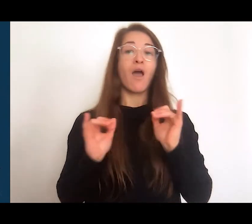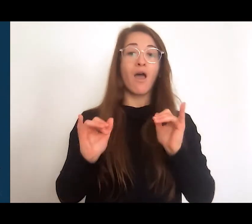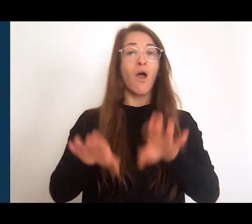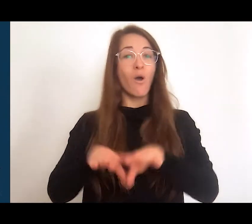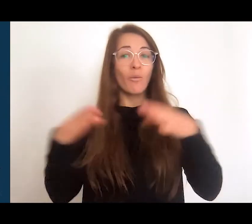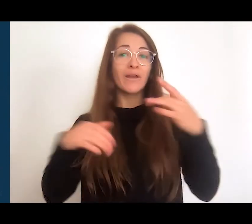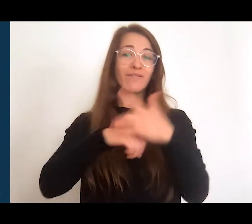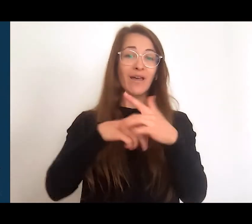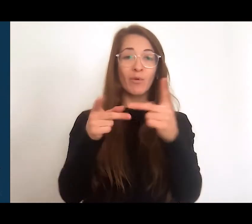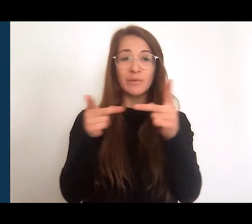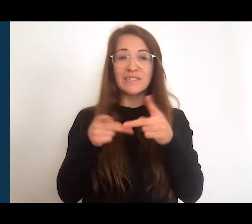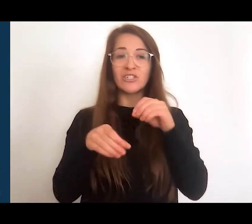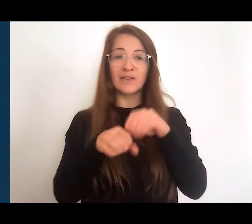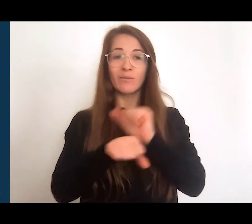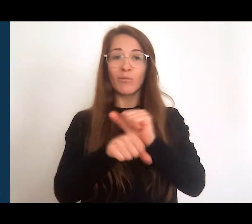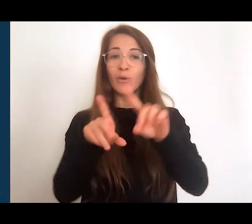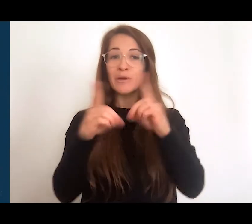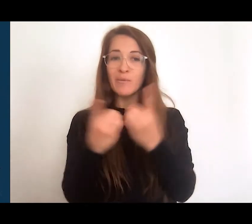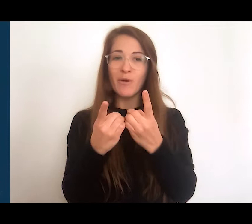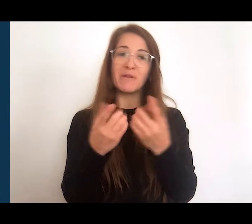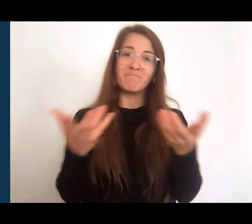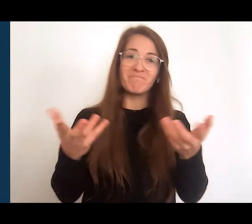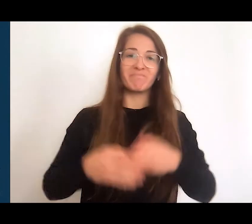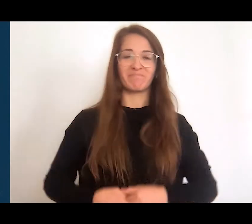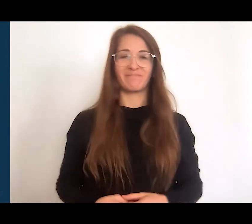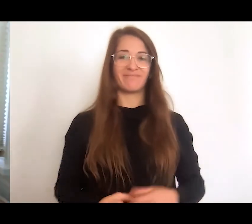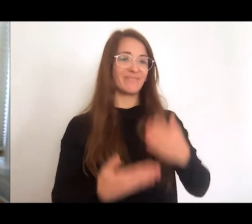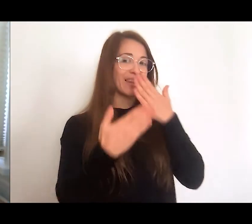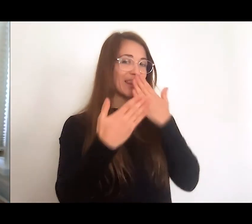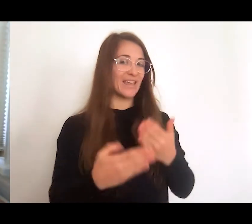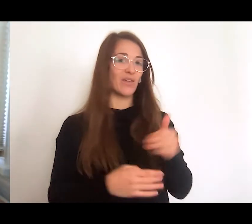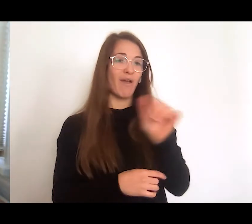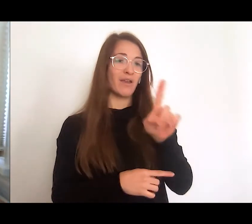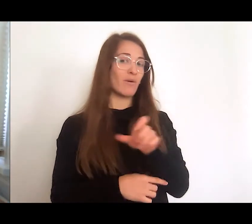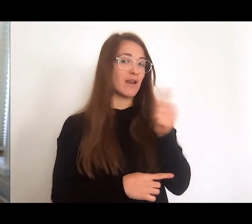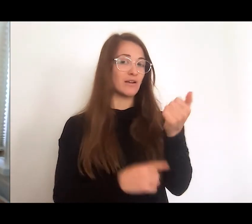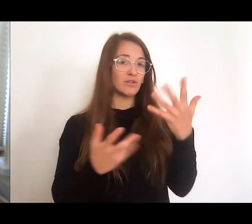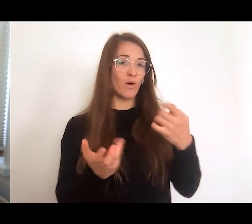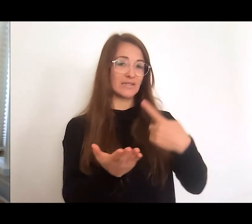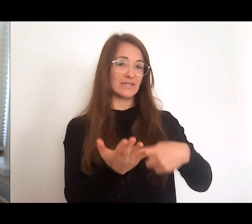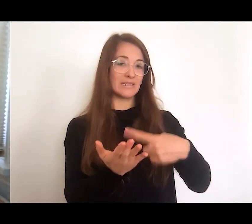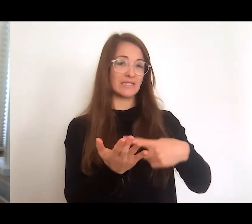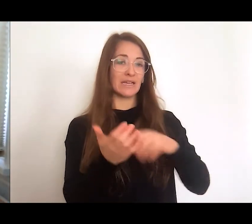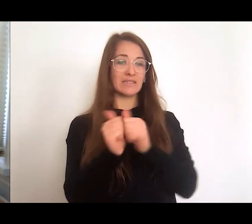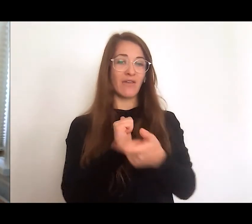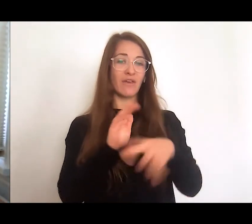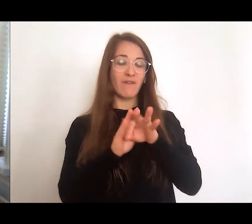CONVERSATIONS AND THEY TOLD ME ABOUT THE OPENINGS IN THE EMPLOYMENT DEPARTMENT. THANK YOU. DO ANY OF OTHER THE PANELISTS